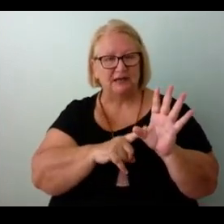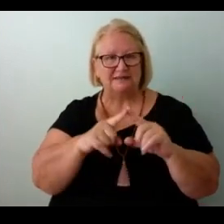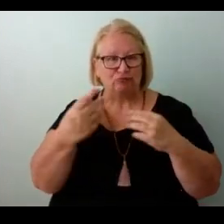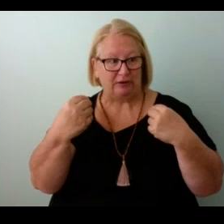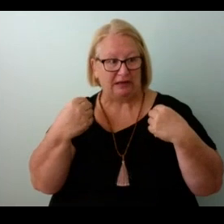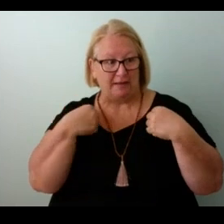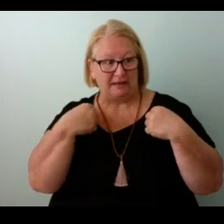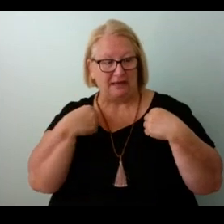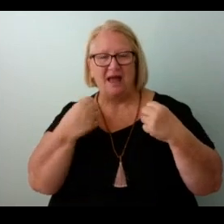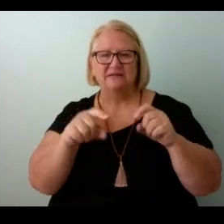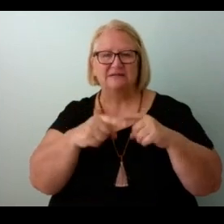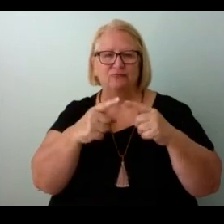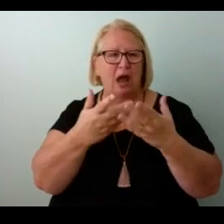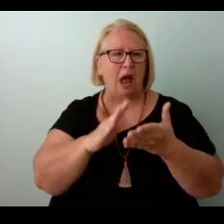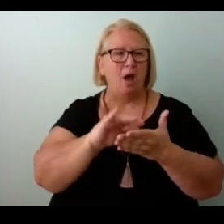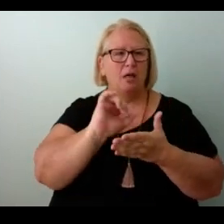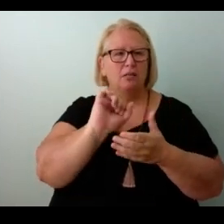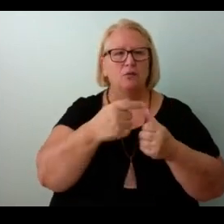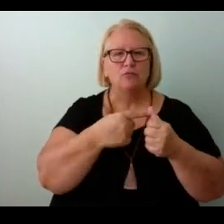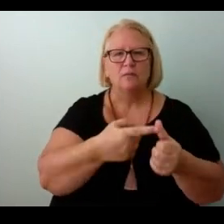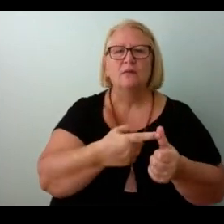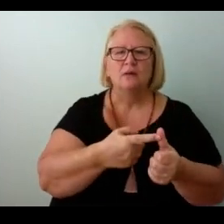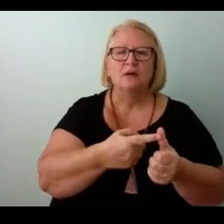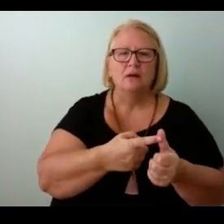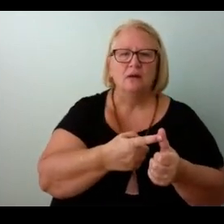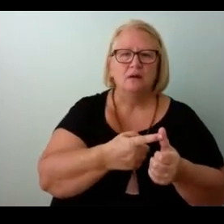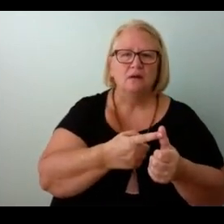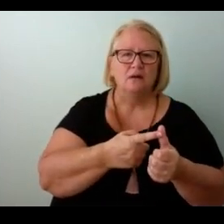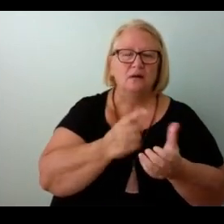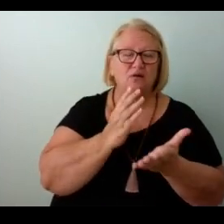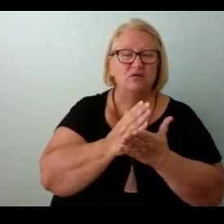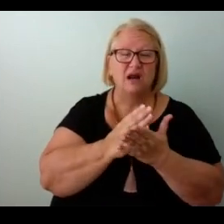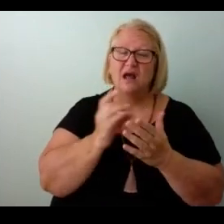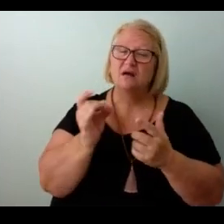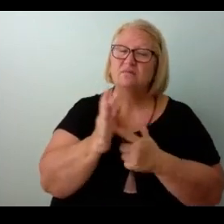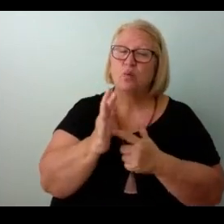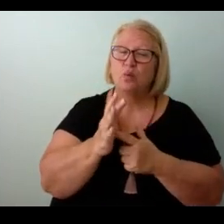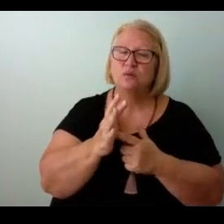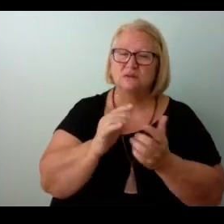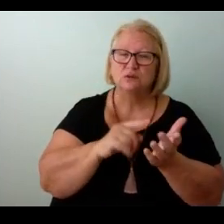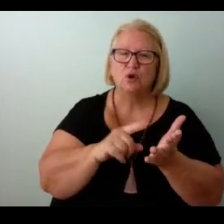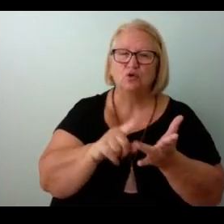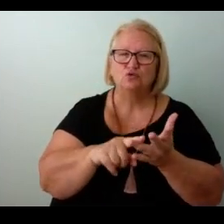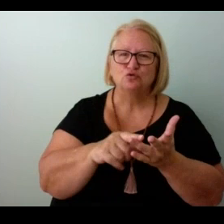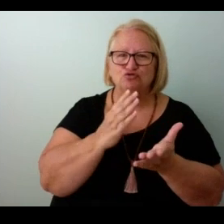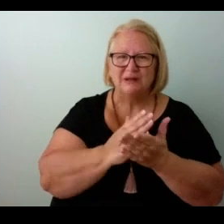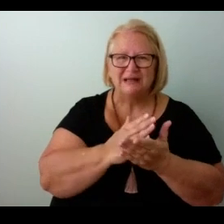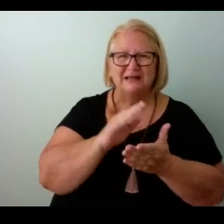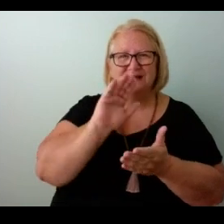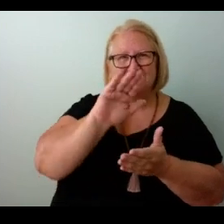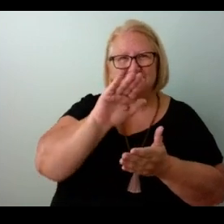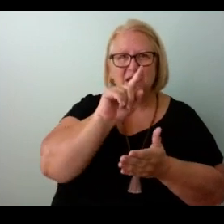It's really important to engage directly with those companies. Thank you.